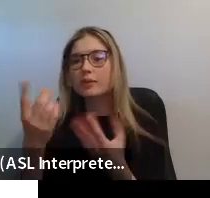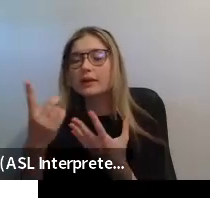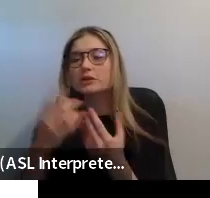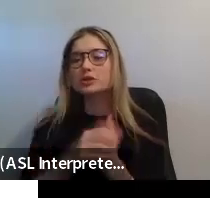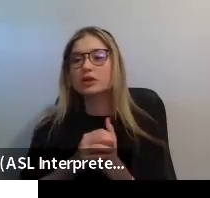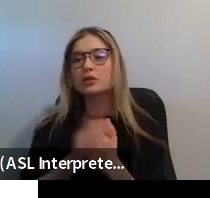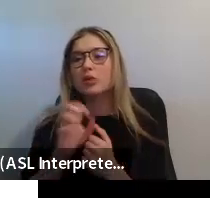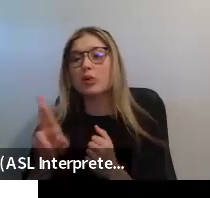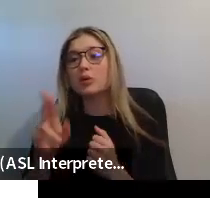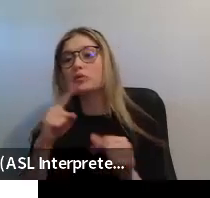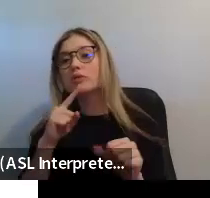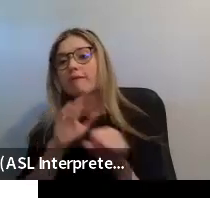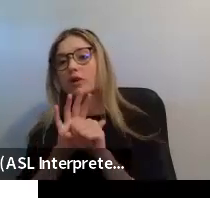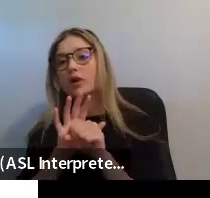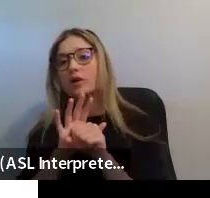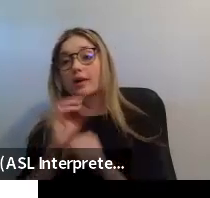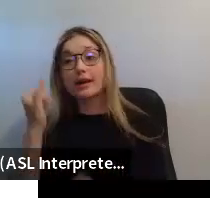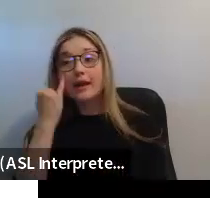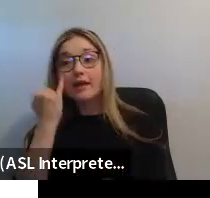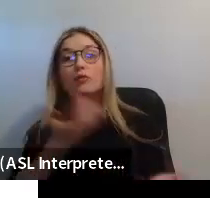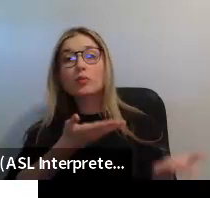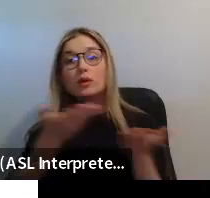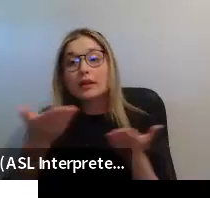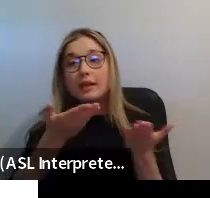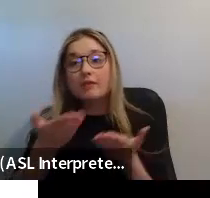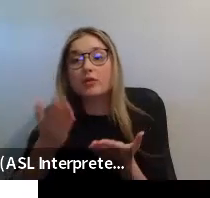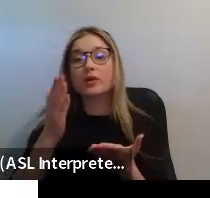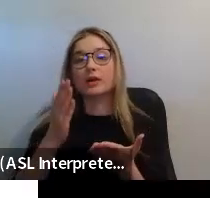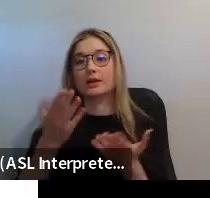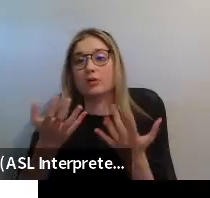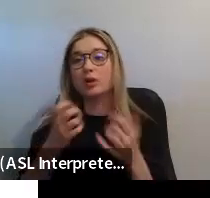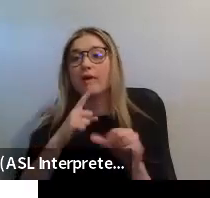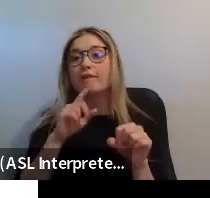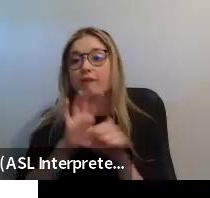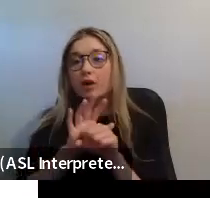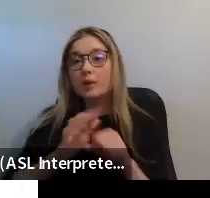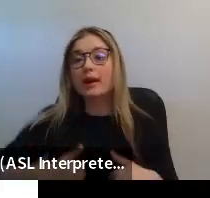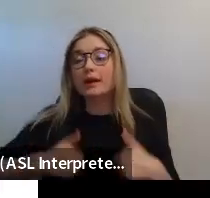So if we're delivering, we want to confirm an address or confirm a measurements.